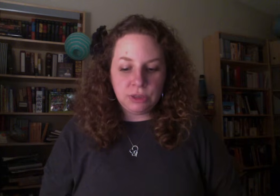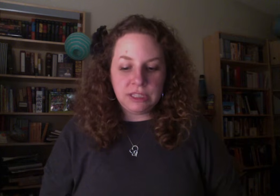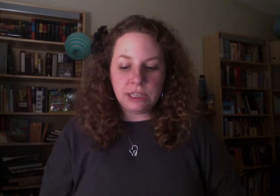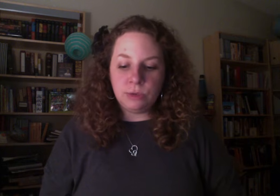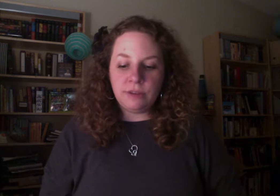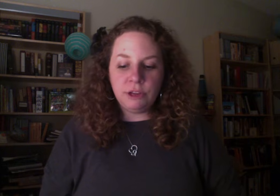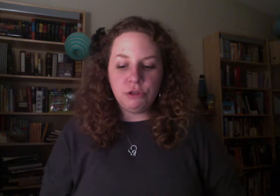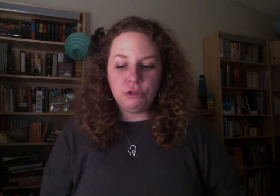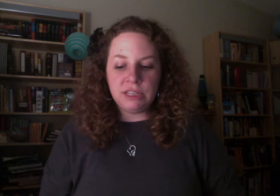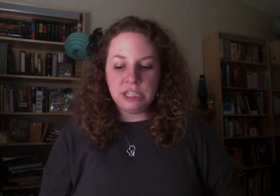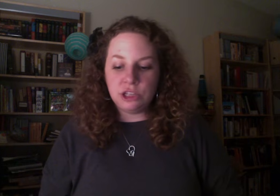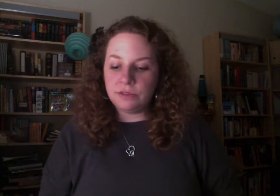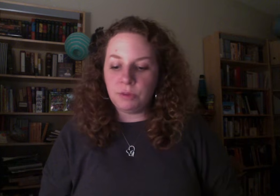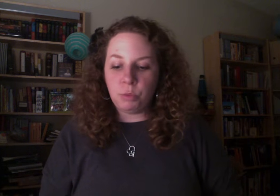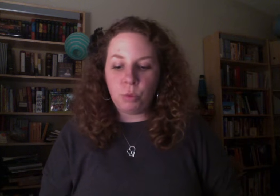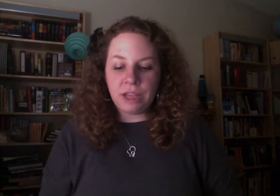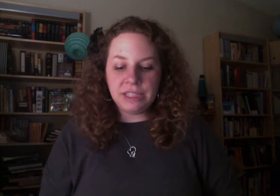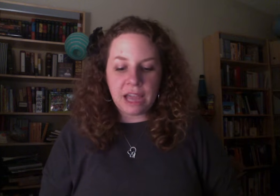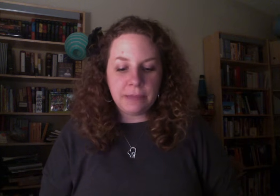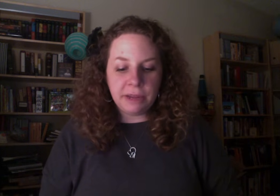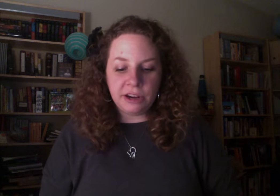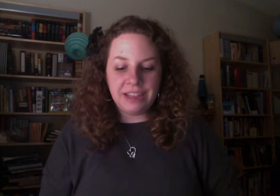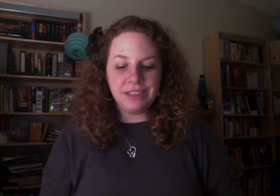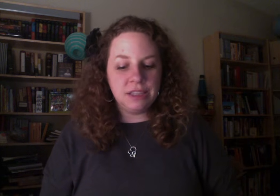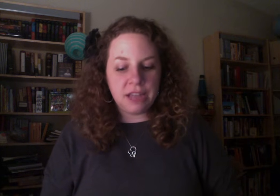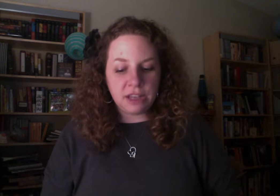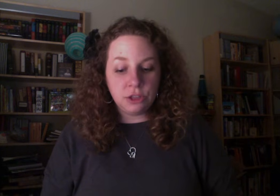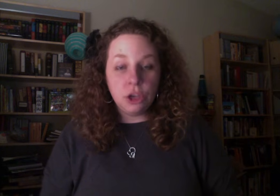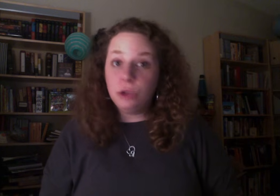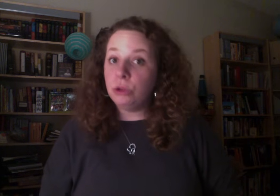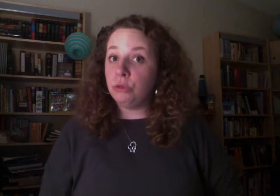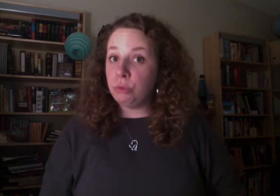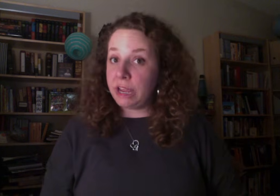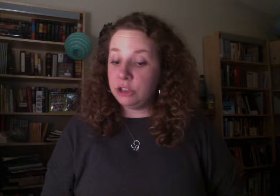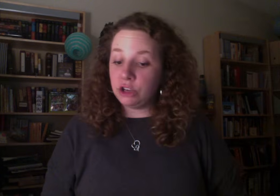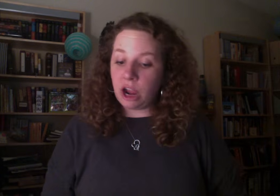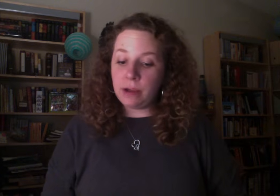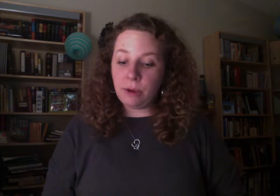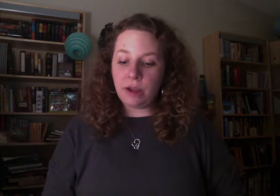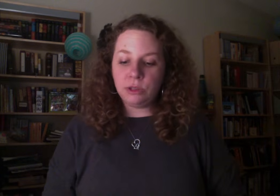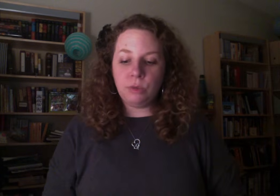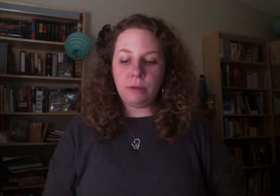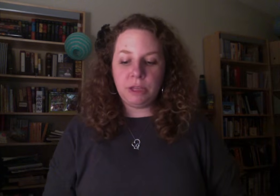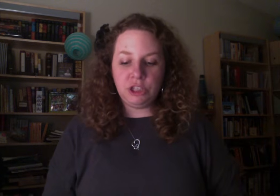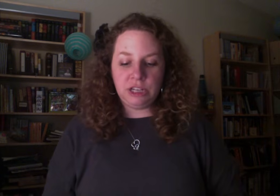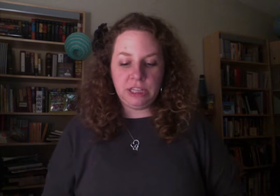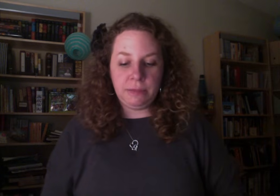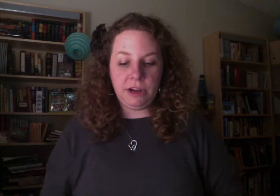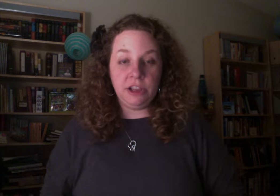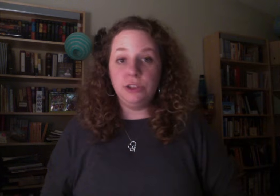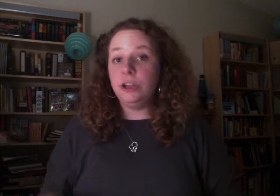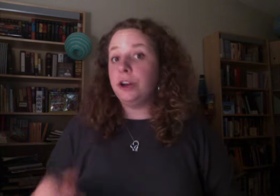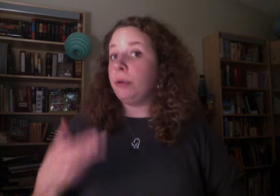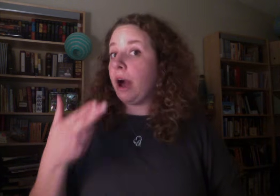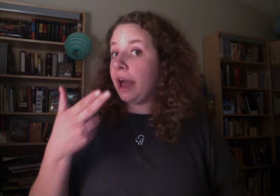So it says whenever you transition from one time period to the next you will raise your eyebrows while mentioning the time period.